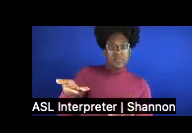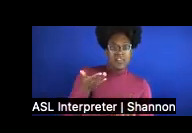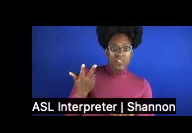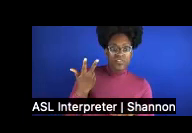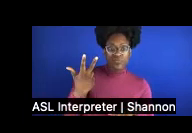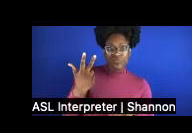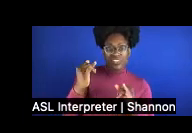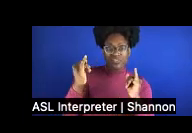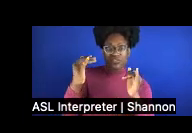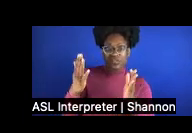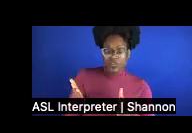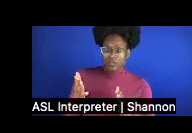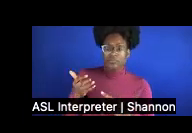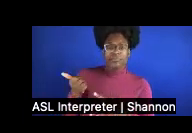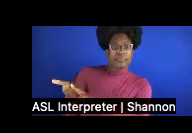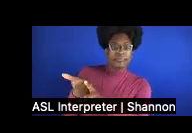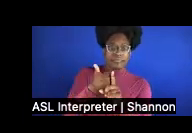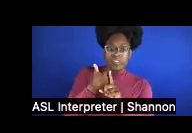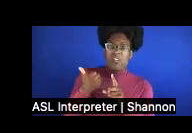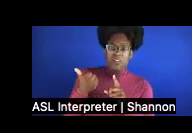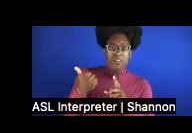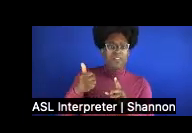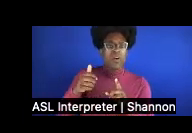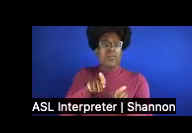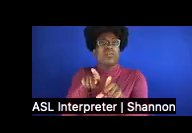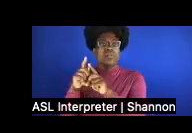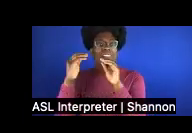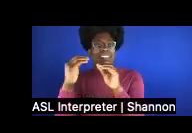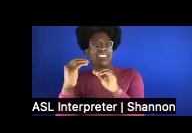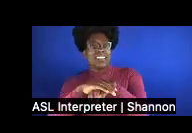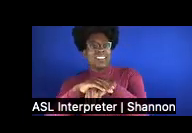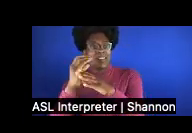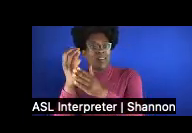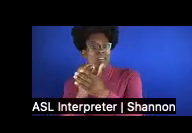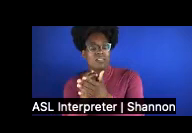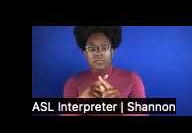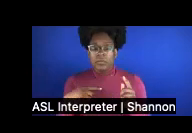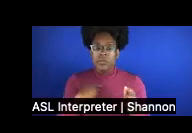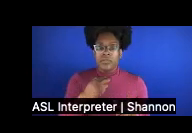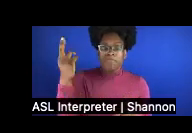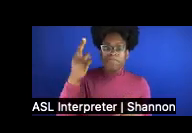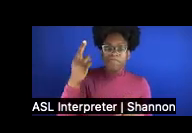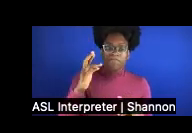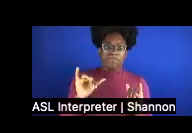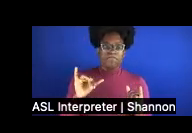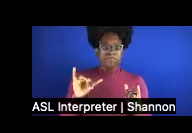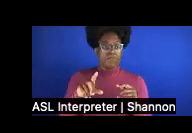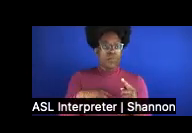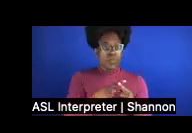teach English courses. But as we expanded, the service now includes other courses that are